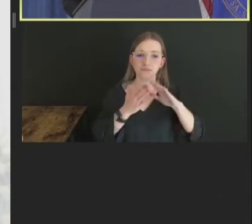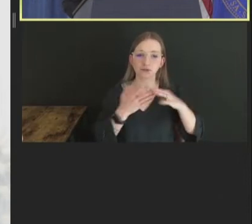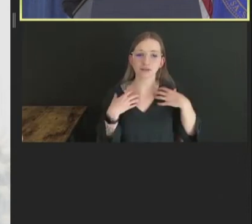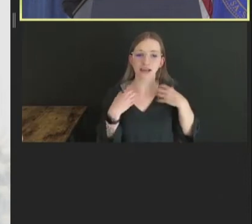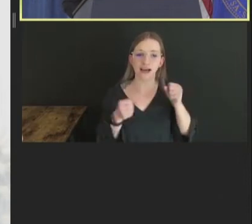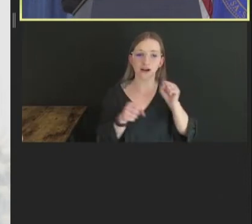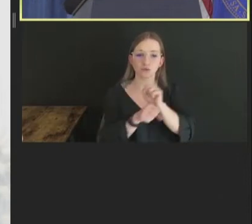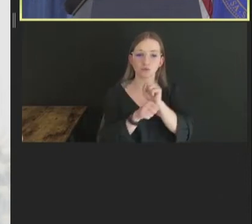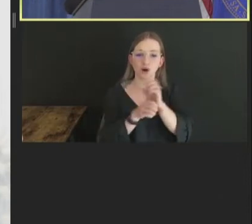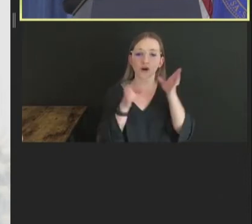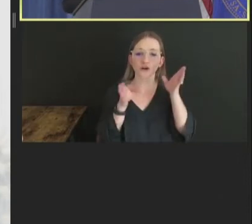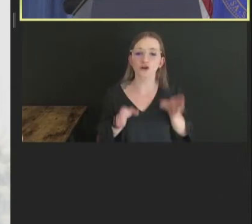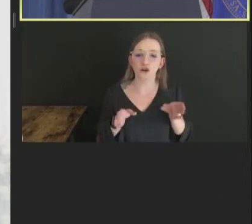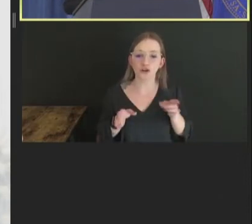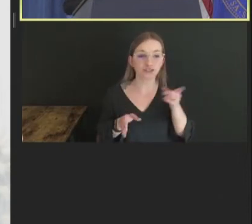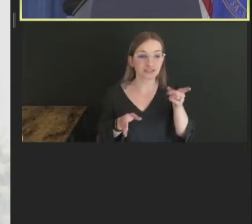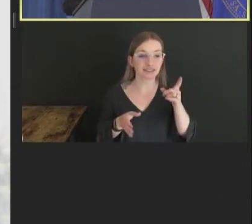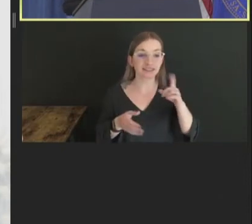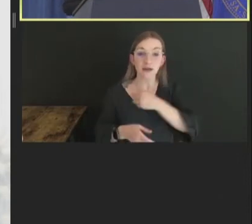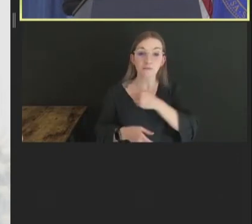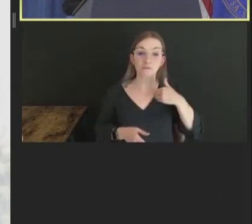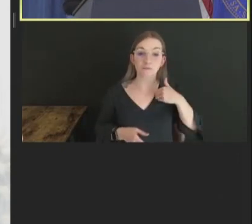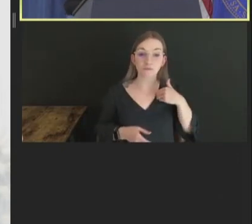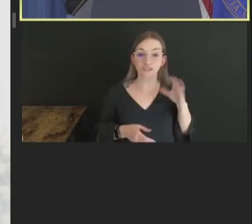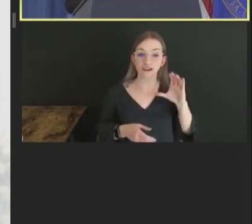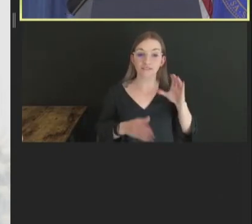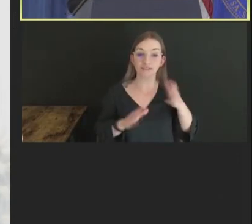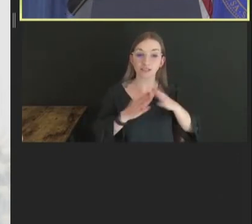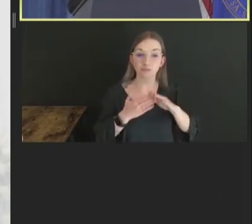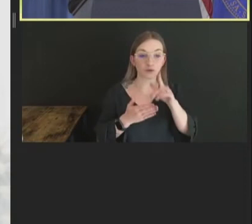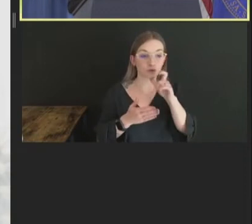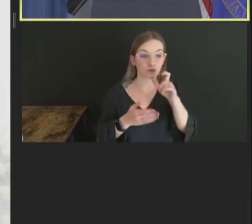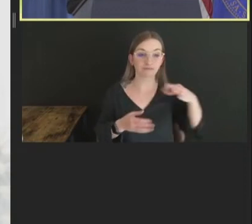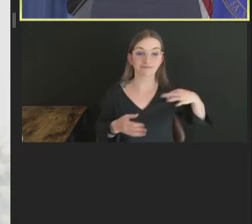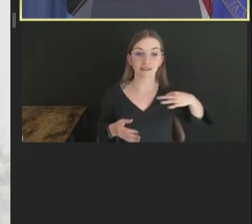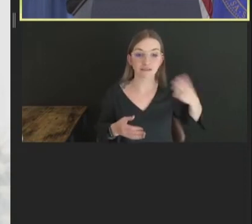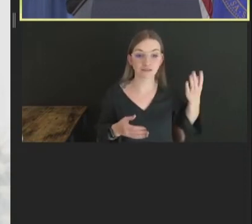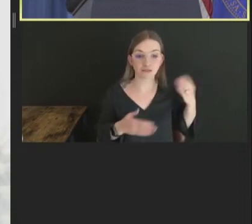are members of the community, lay members of the community, that work and are embedded in clinical